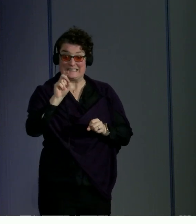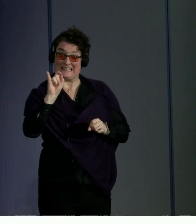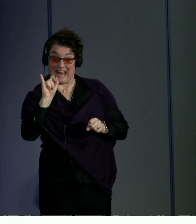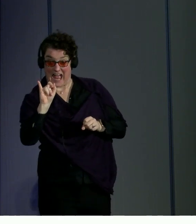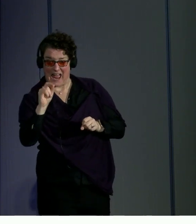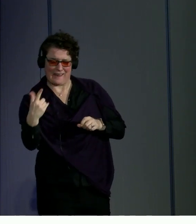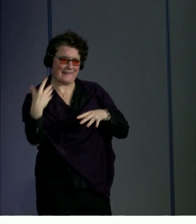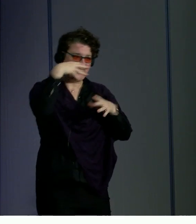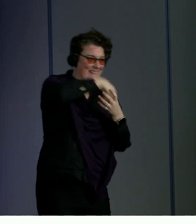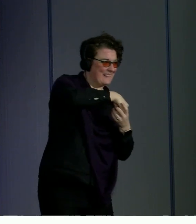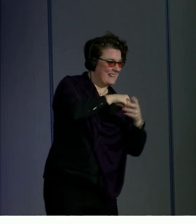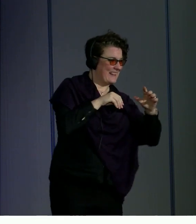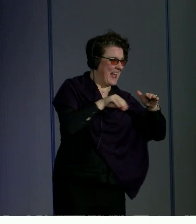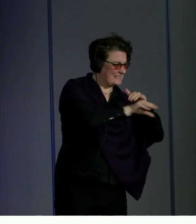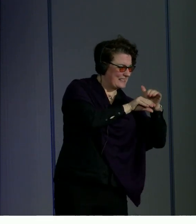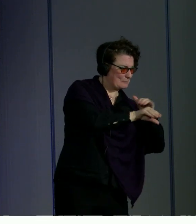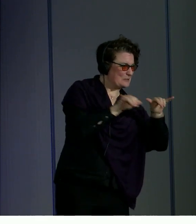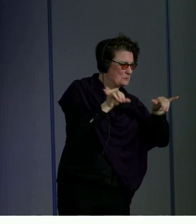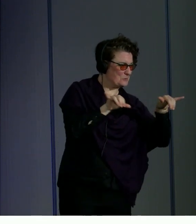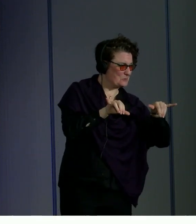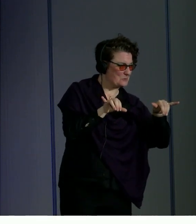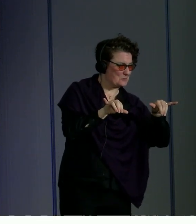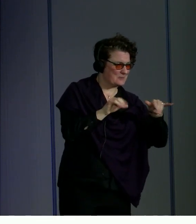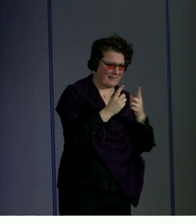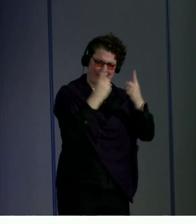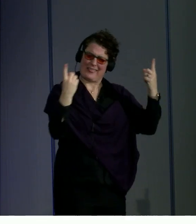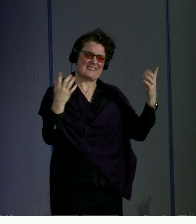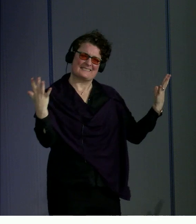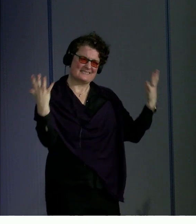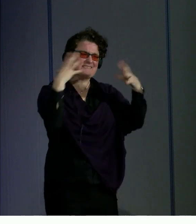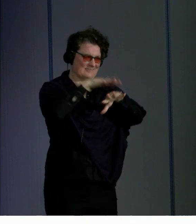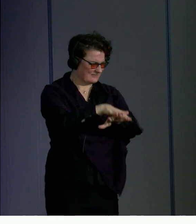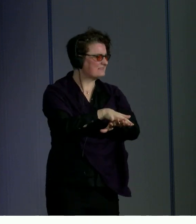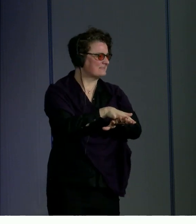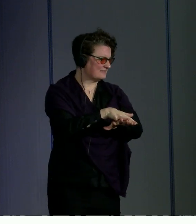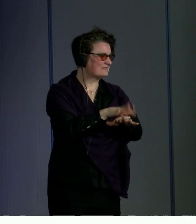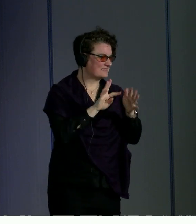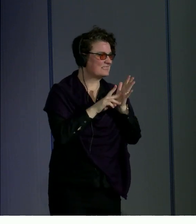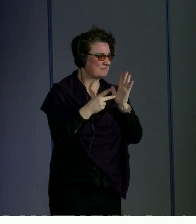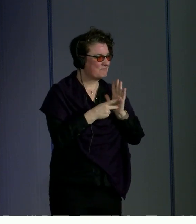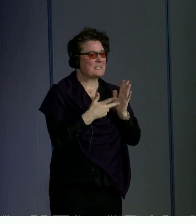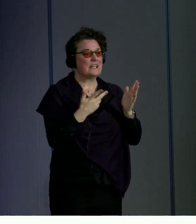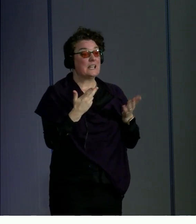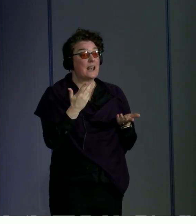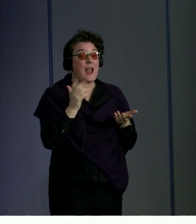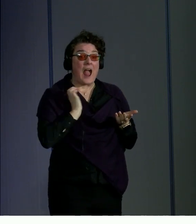accessibility efforts so that there is a variety of differences within the discussions that occur